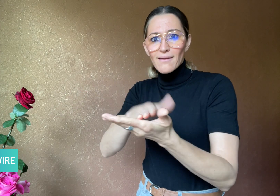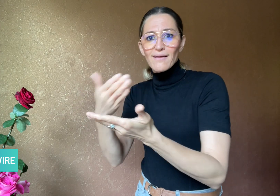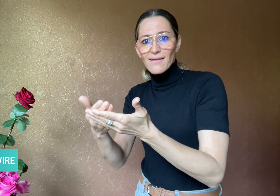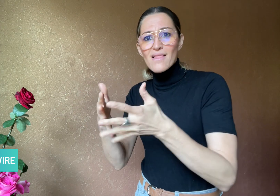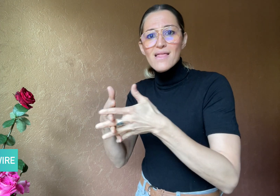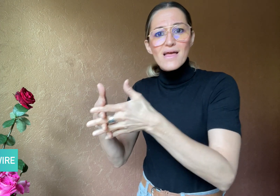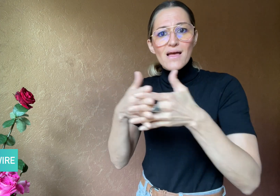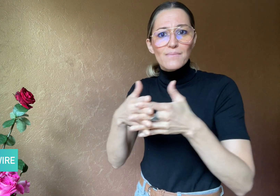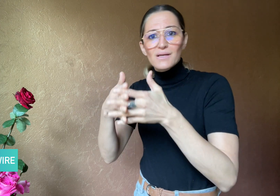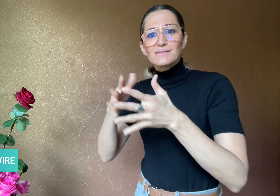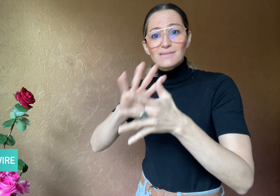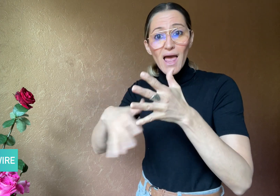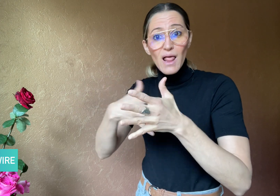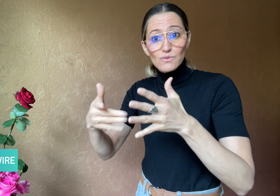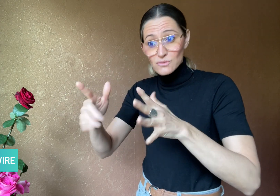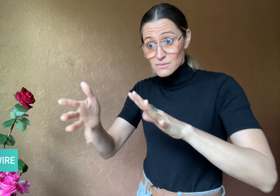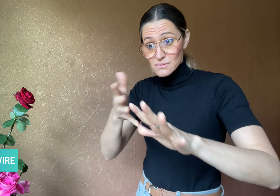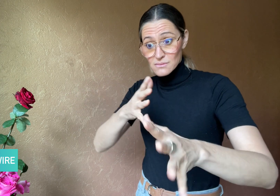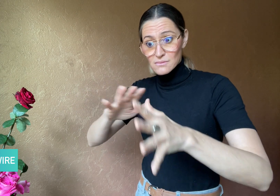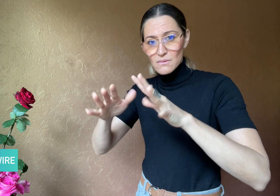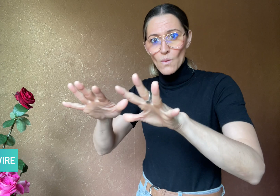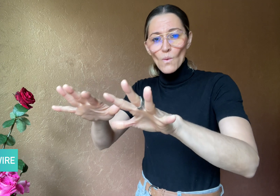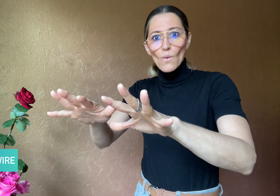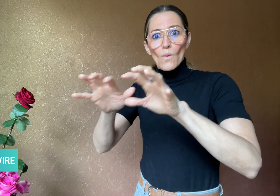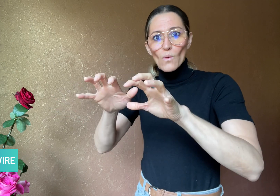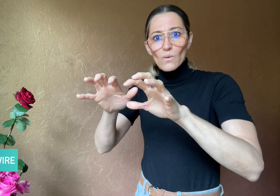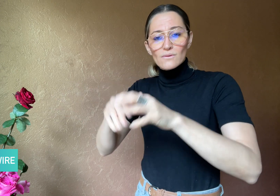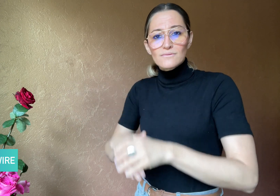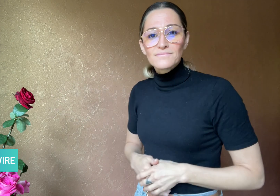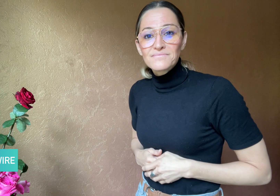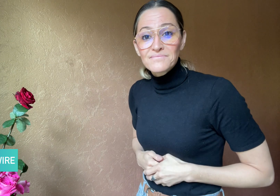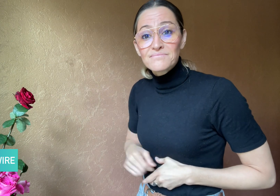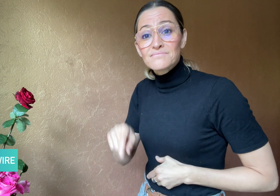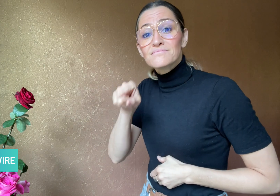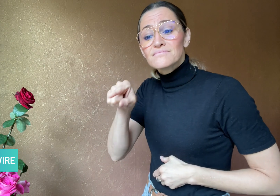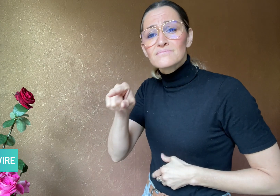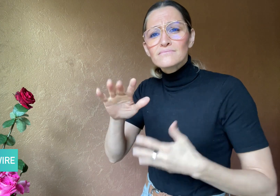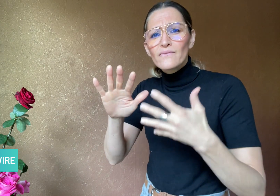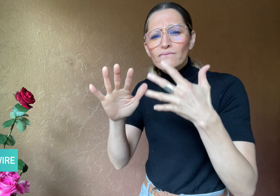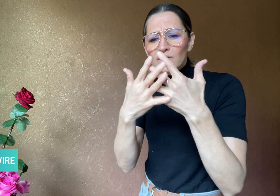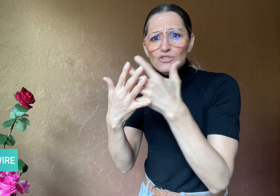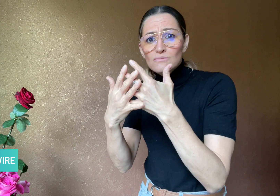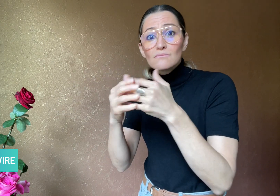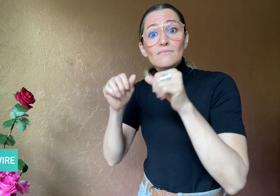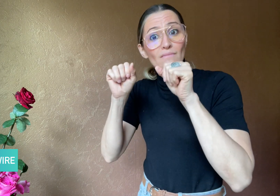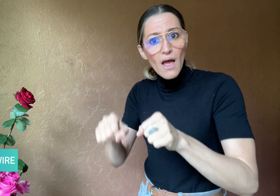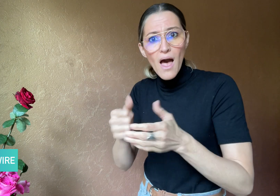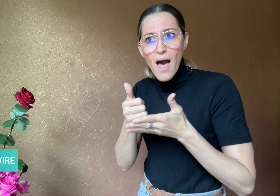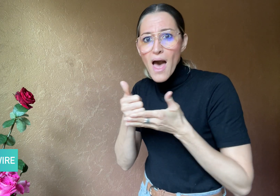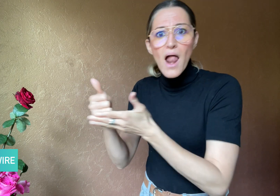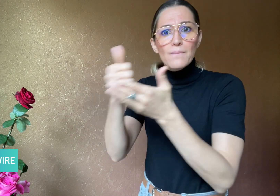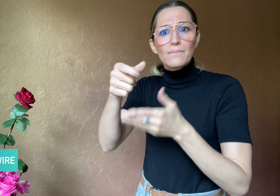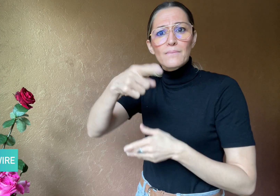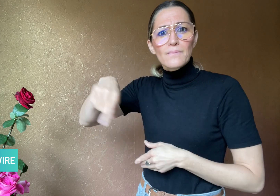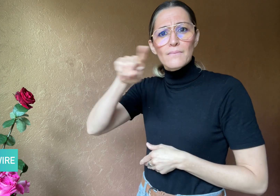American Sign Language (ASL). The filters can also help users